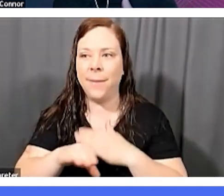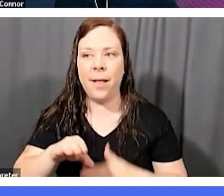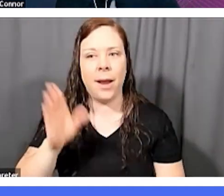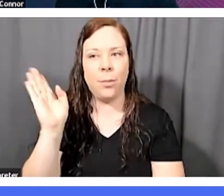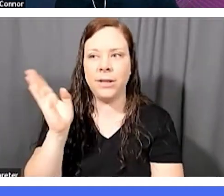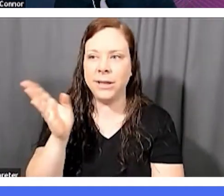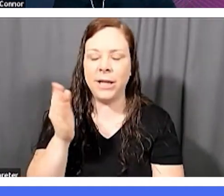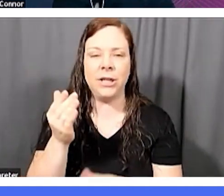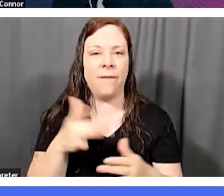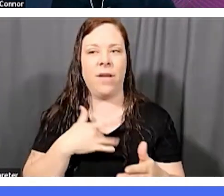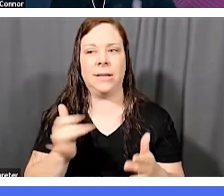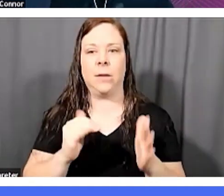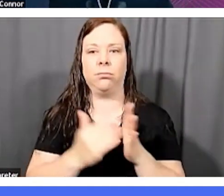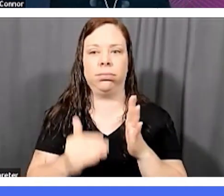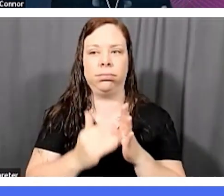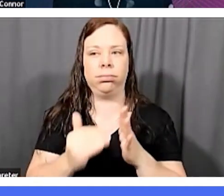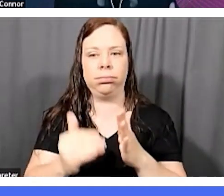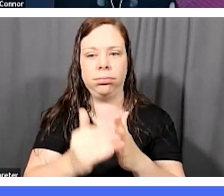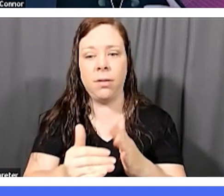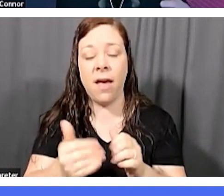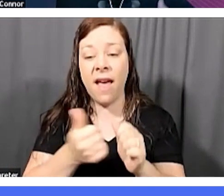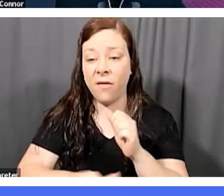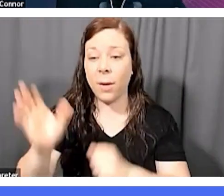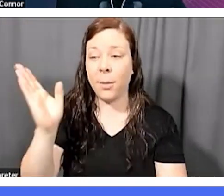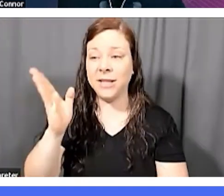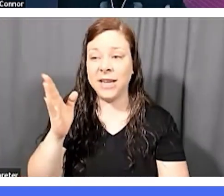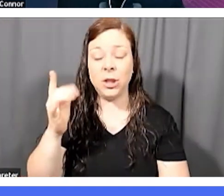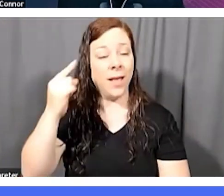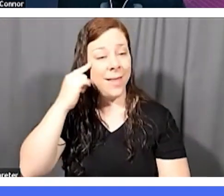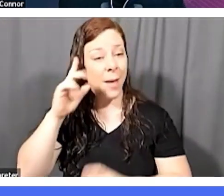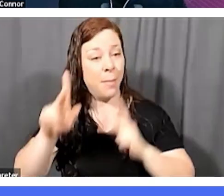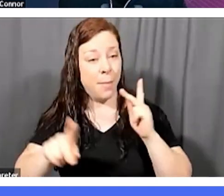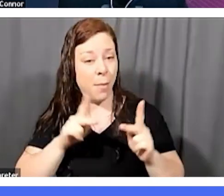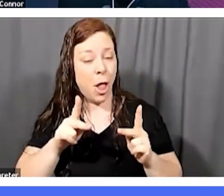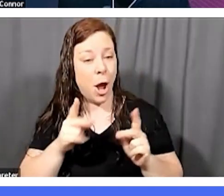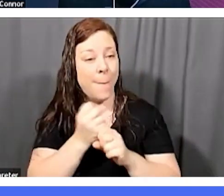at the beginning of every presentation because we think people are drawing initial connections.